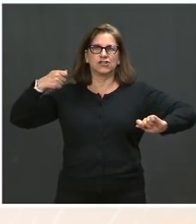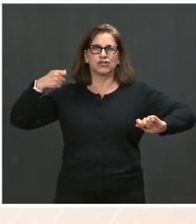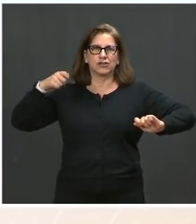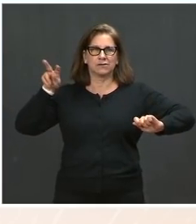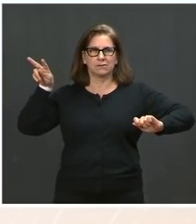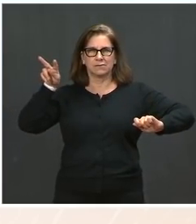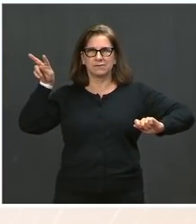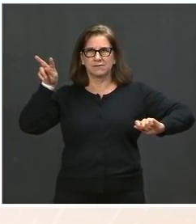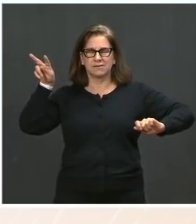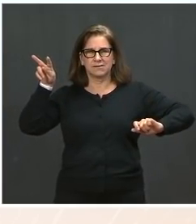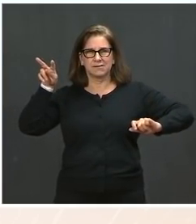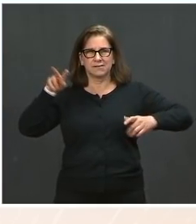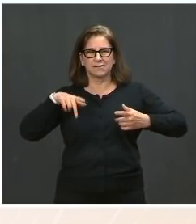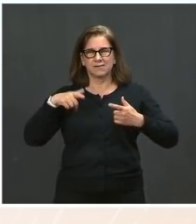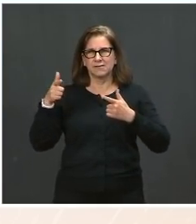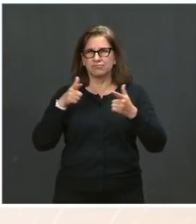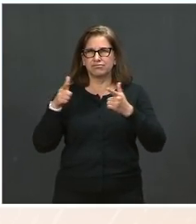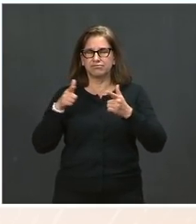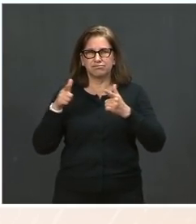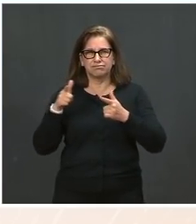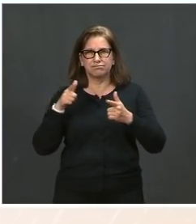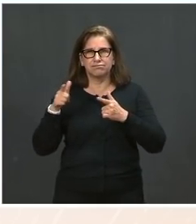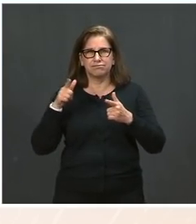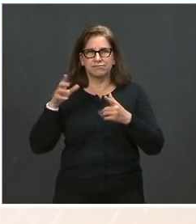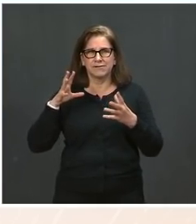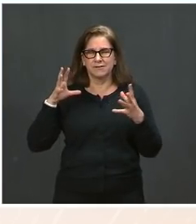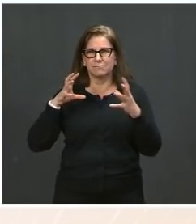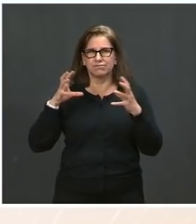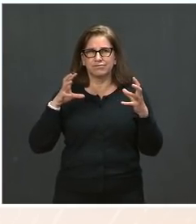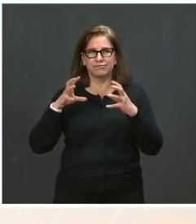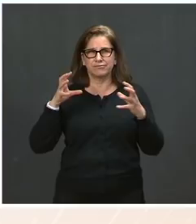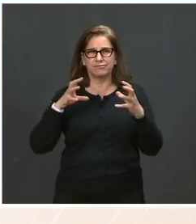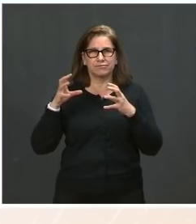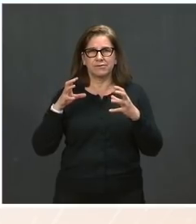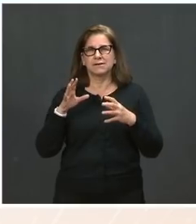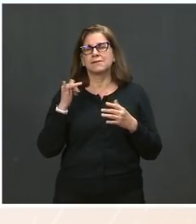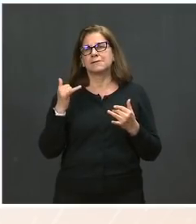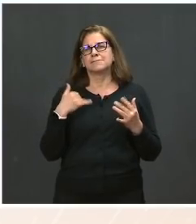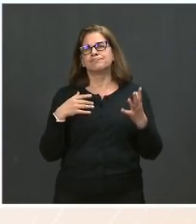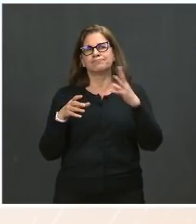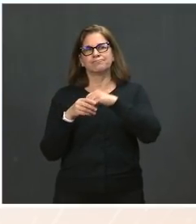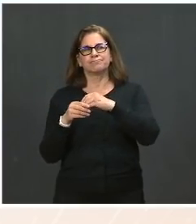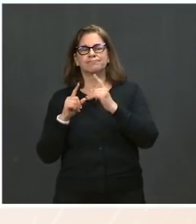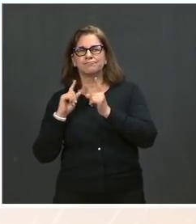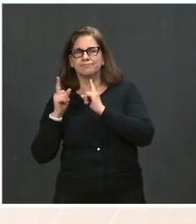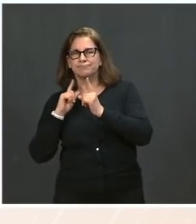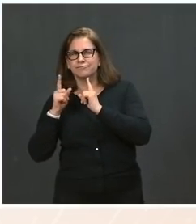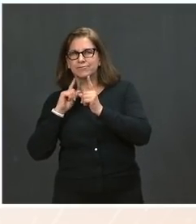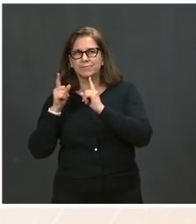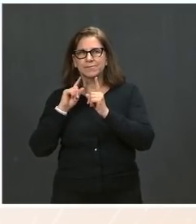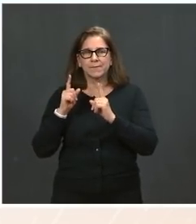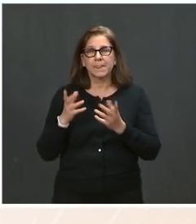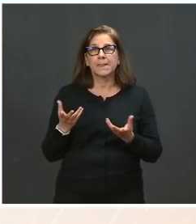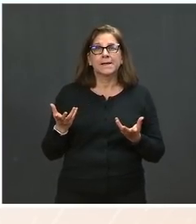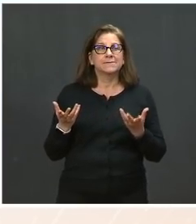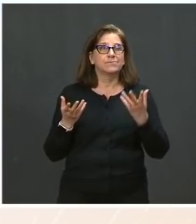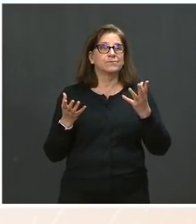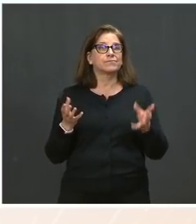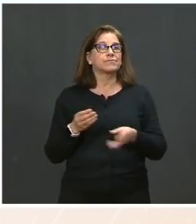So that's another part of the conversations that is ongoing, but I don't have any engagements with the Russians to read out. The Press: After issuing a multitude of sanctions